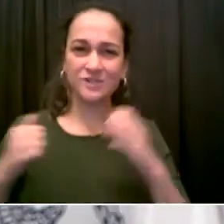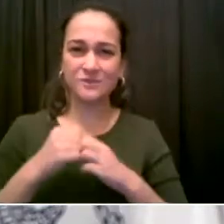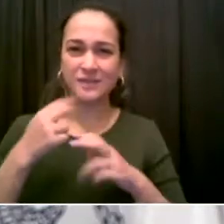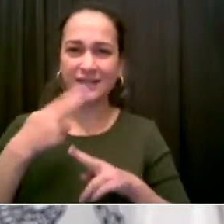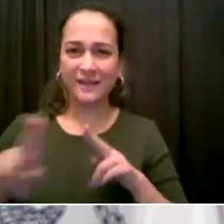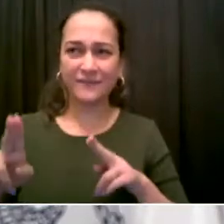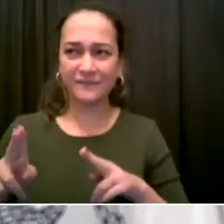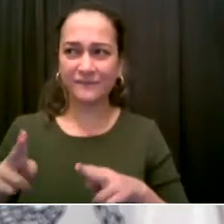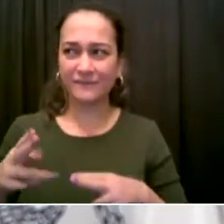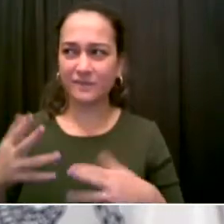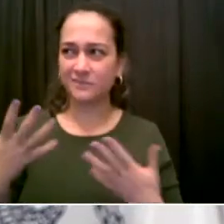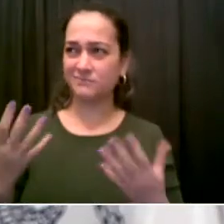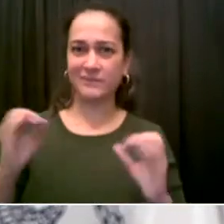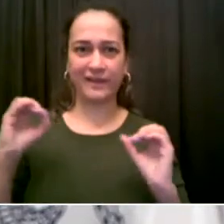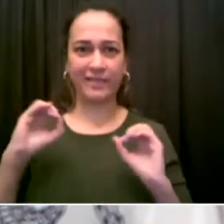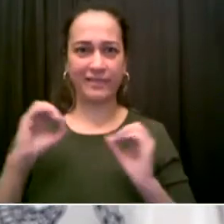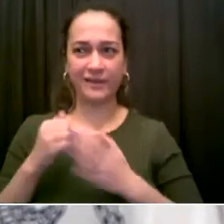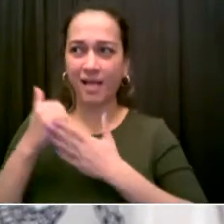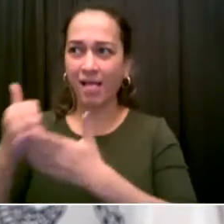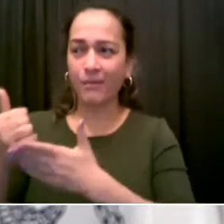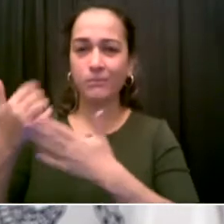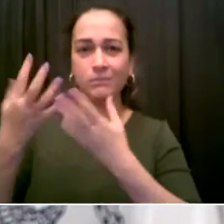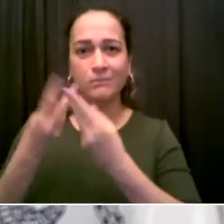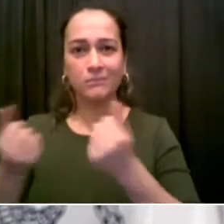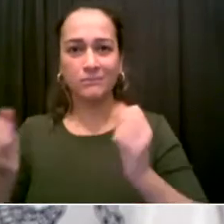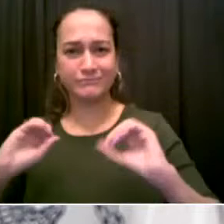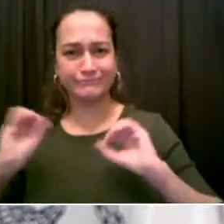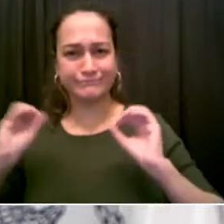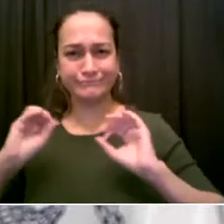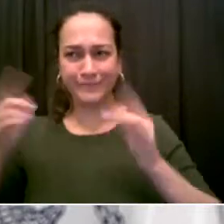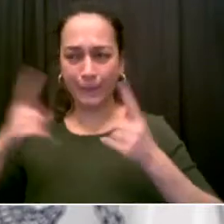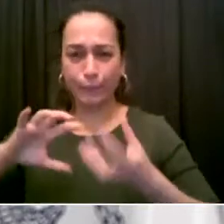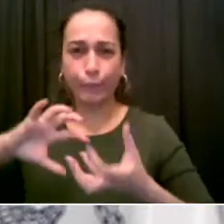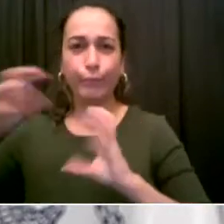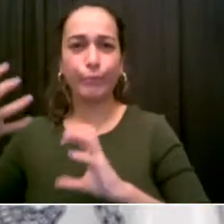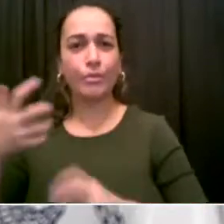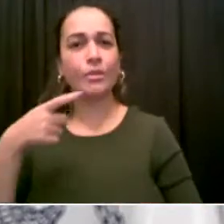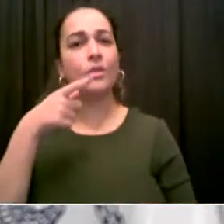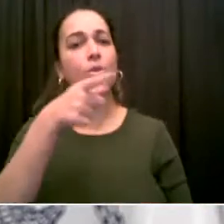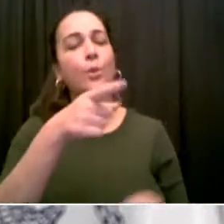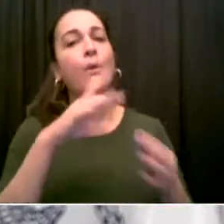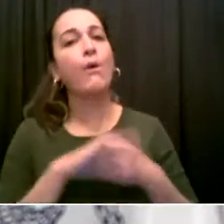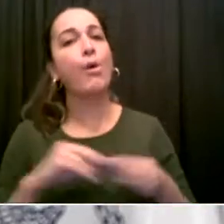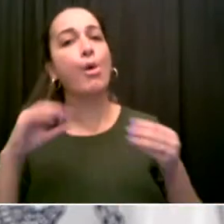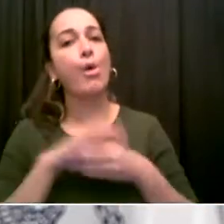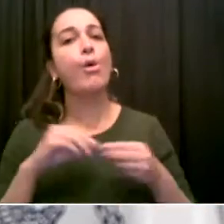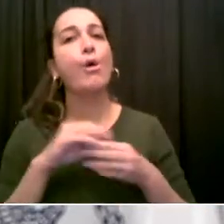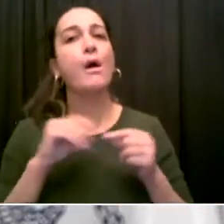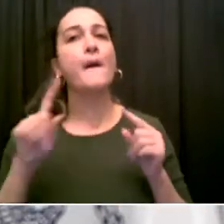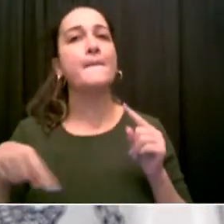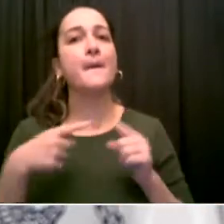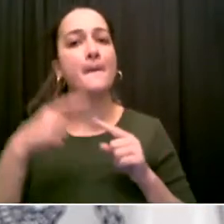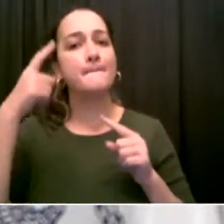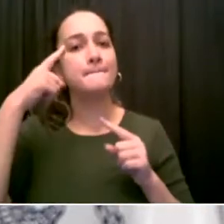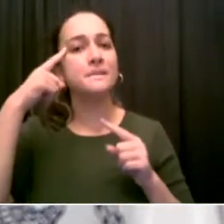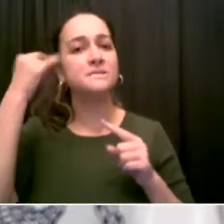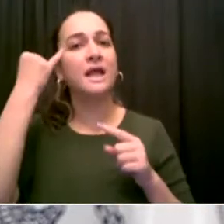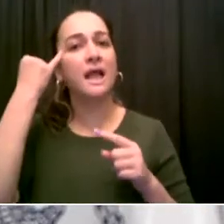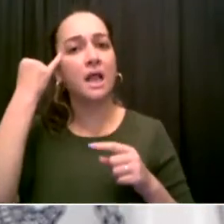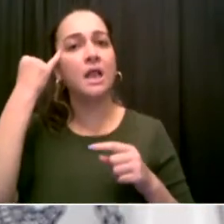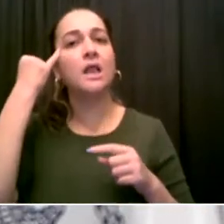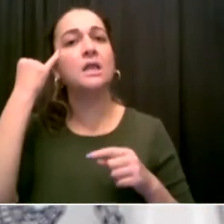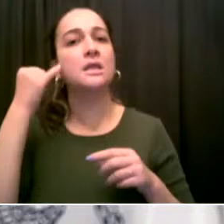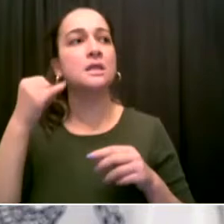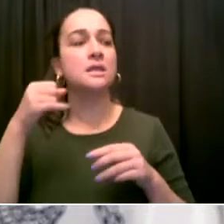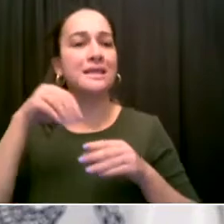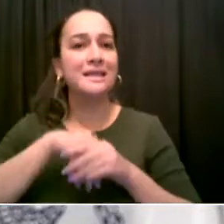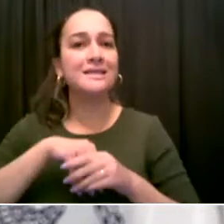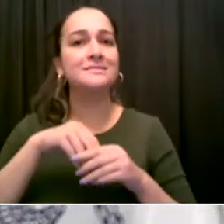RIGHT TIME. CAN